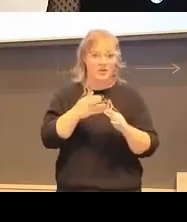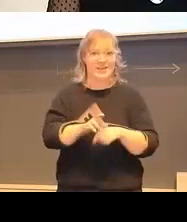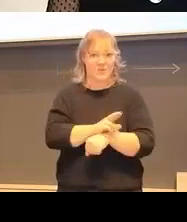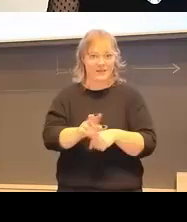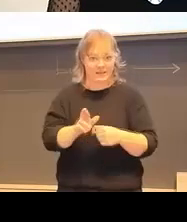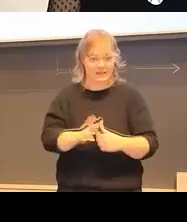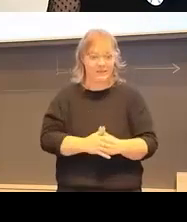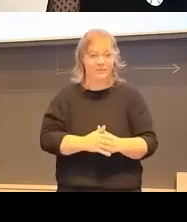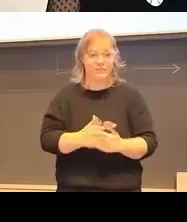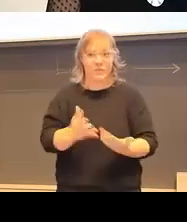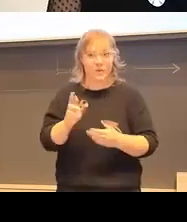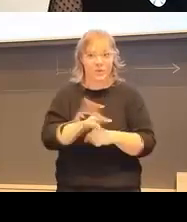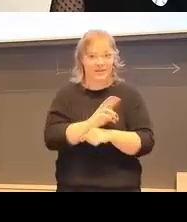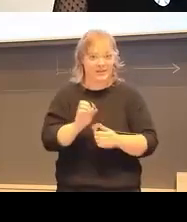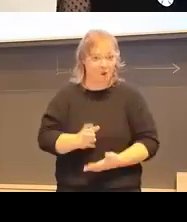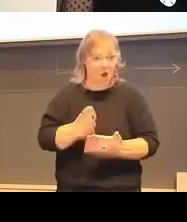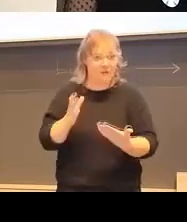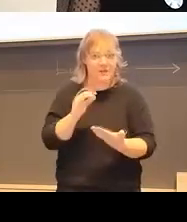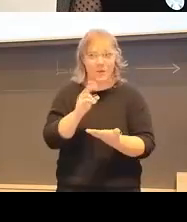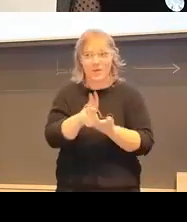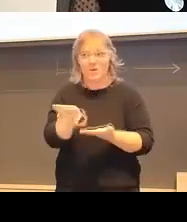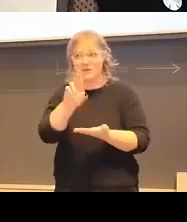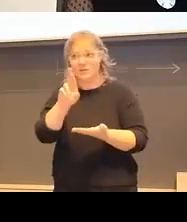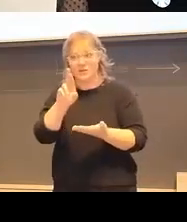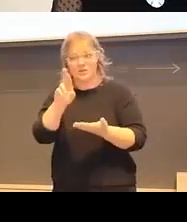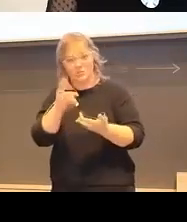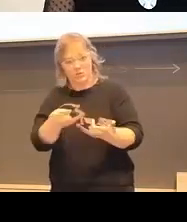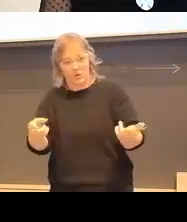what the residency has to offer and what the university resources are so that they can help